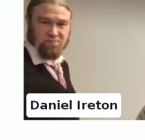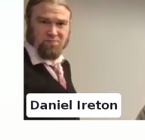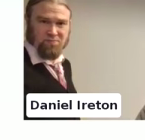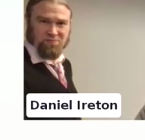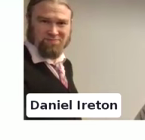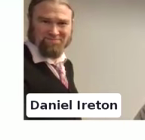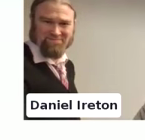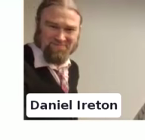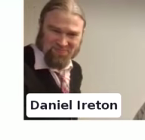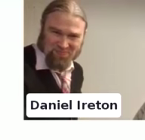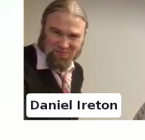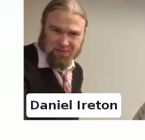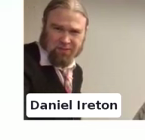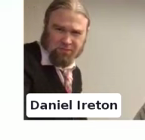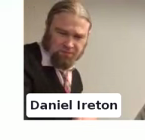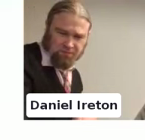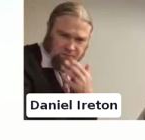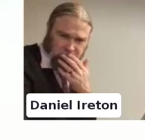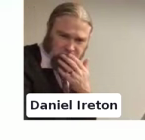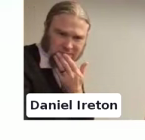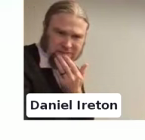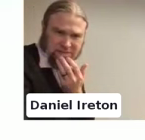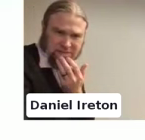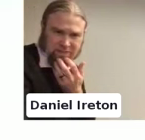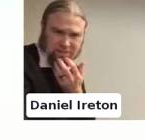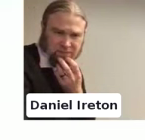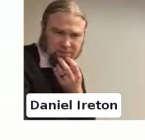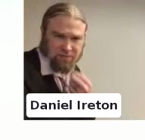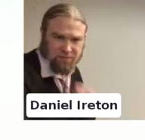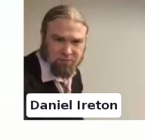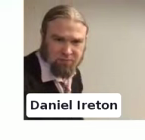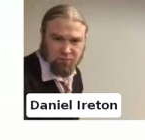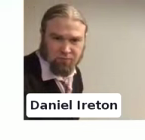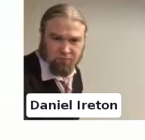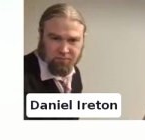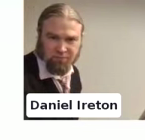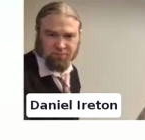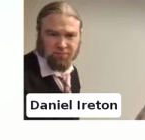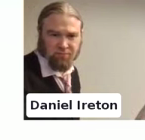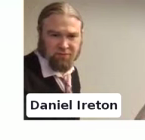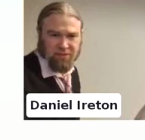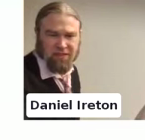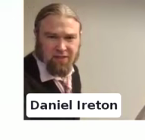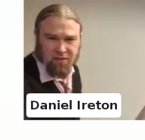However, on Zoom we can set up individual chats that allow the wire wolves to communicate on back channels.